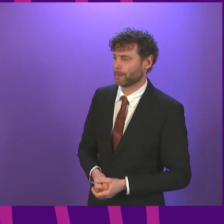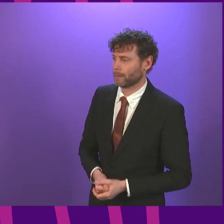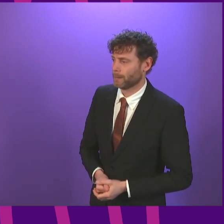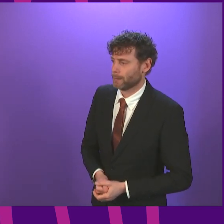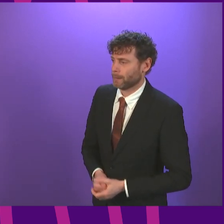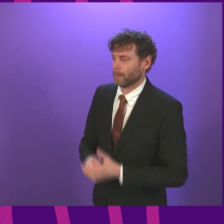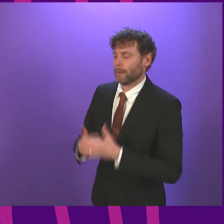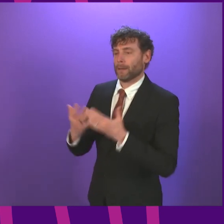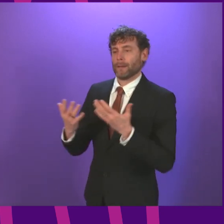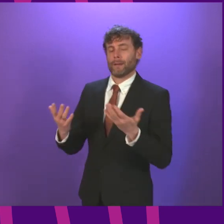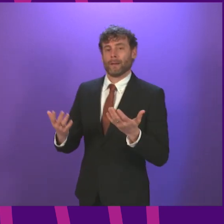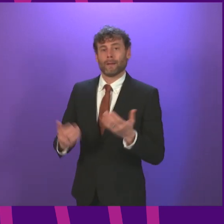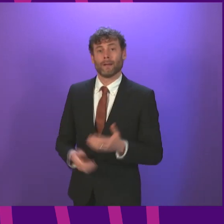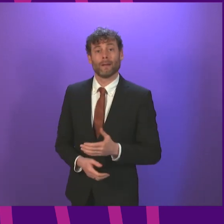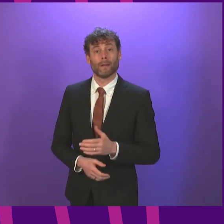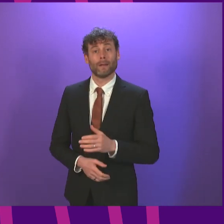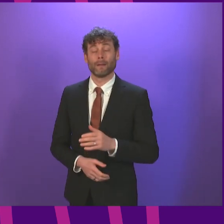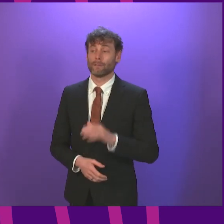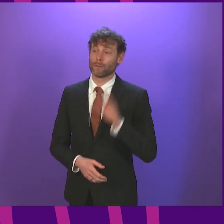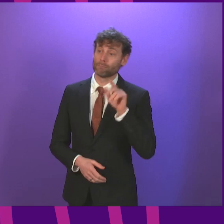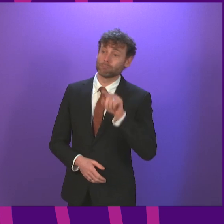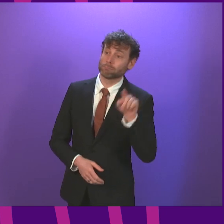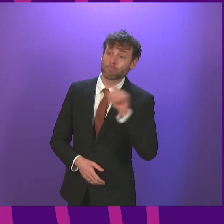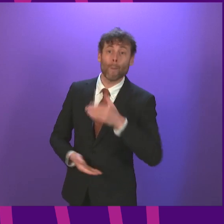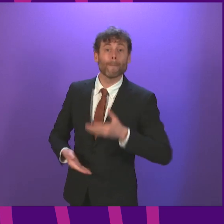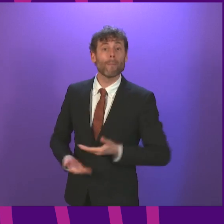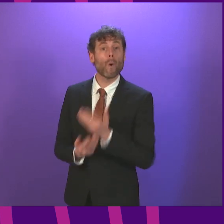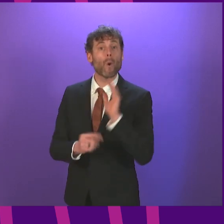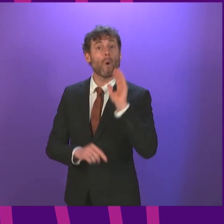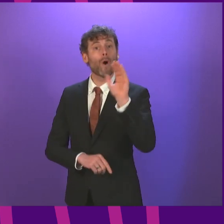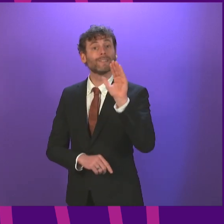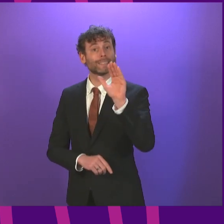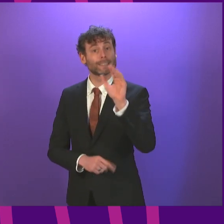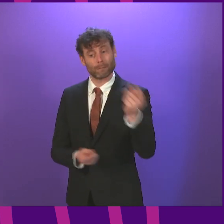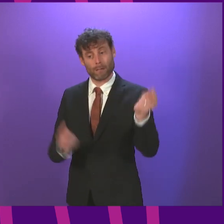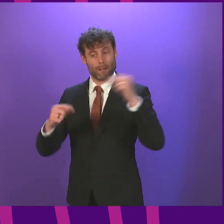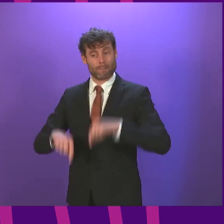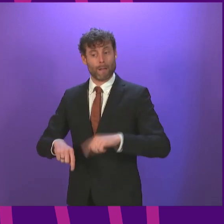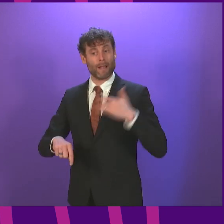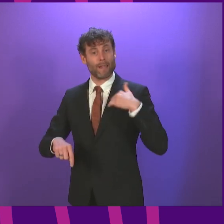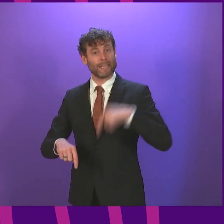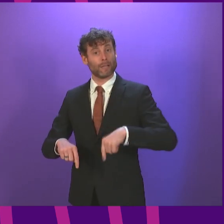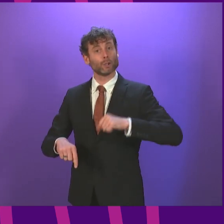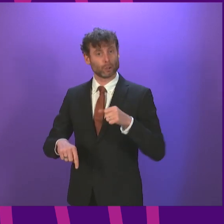People born overseas who live in Scotland make an invaluable contribution across our